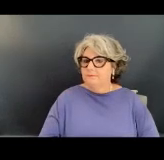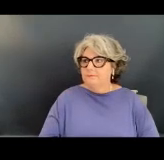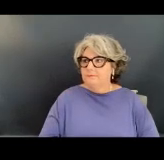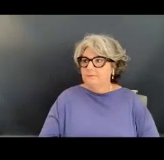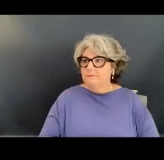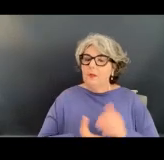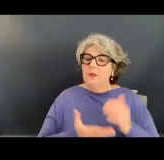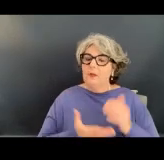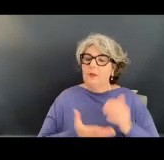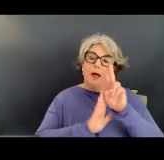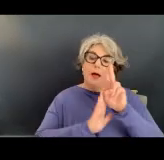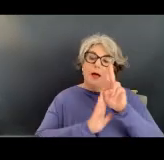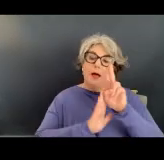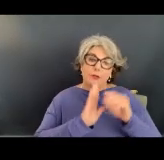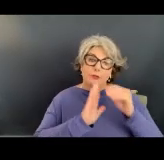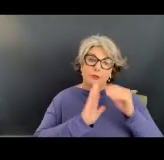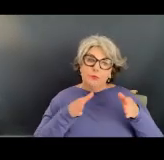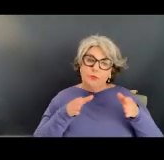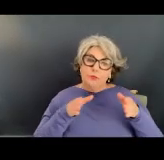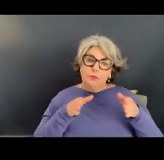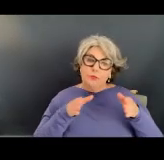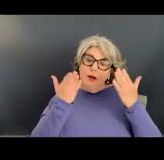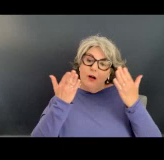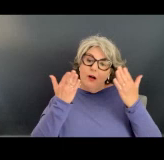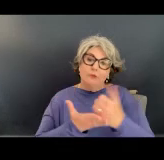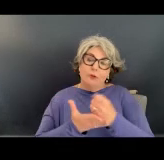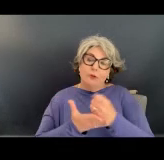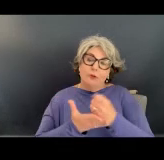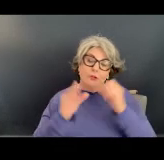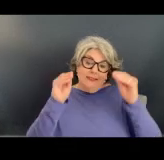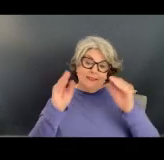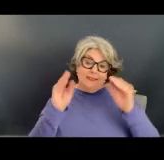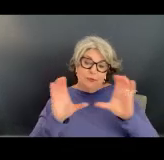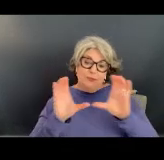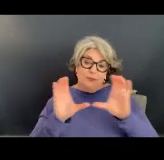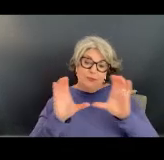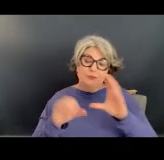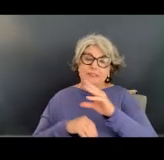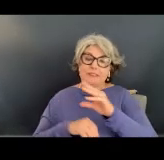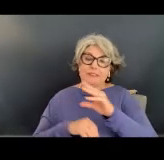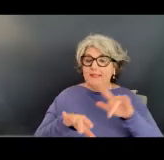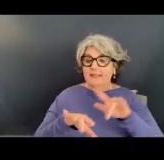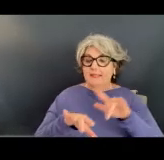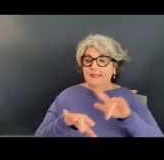students the opportunity to earn a teaching credential alongside their STEM degree.